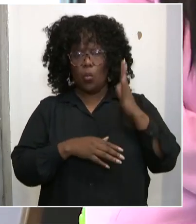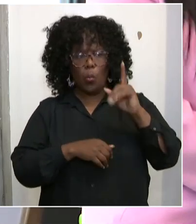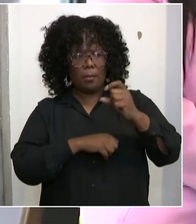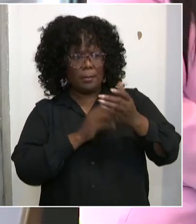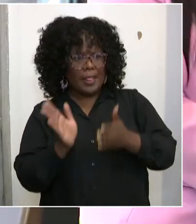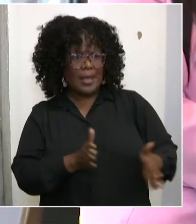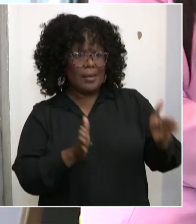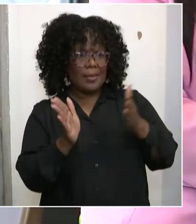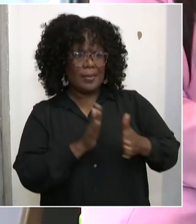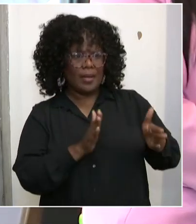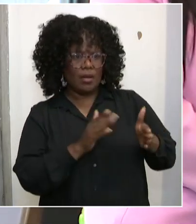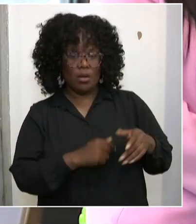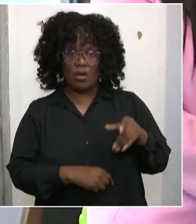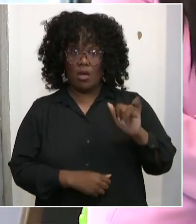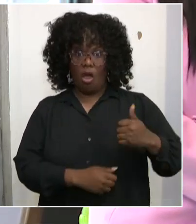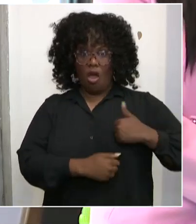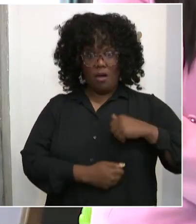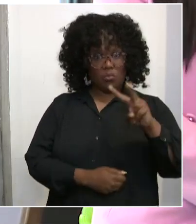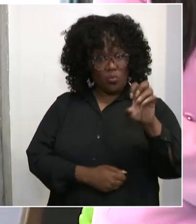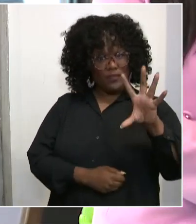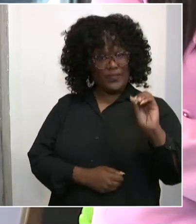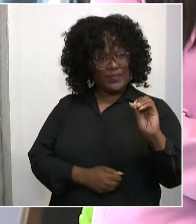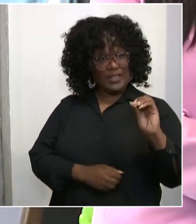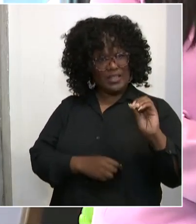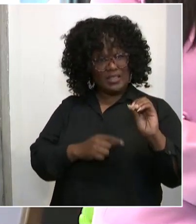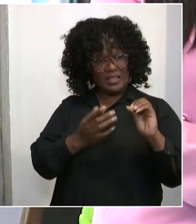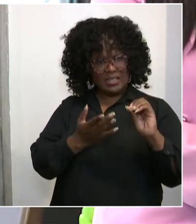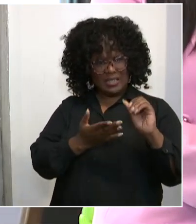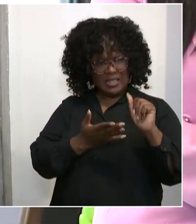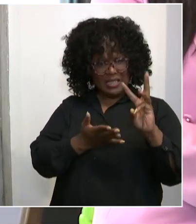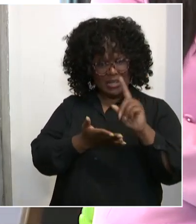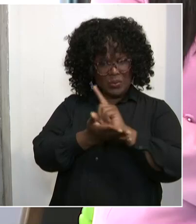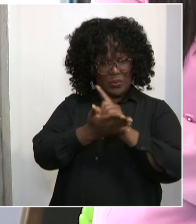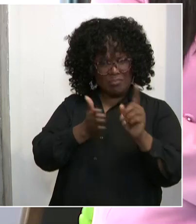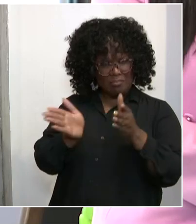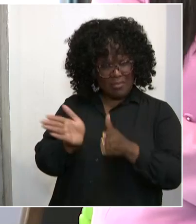in the in the work so I wouldn't say that it's been 6 weeks, um,